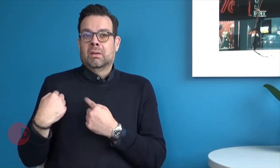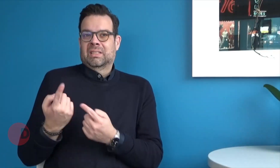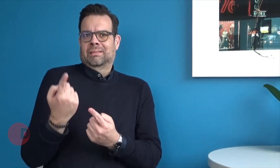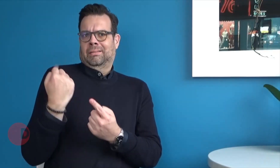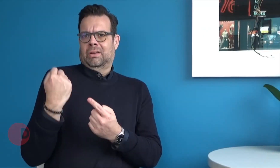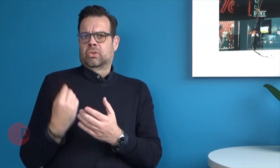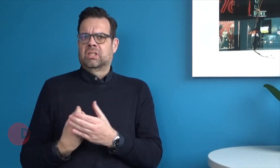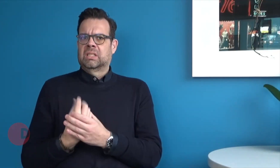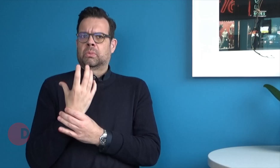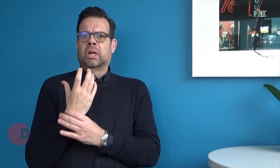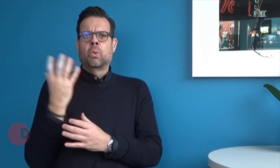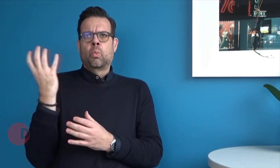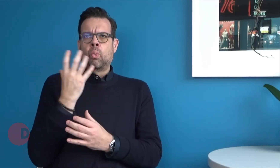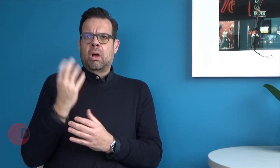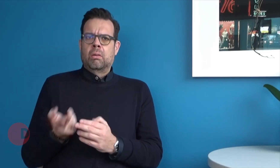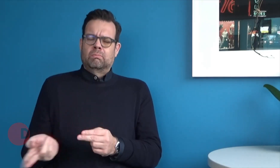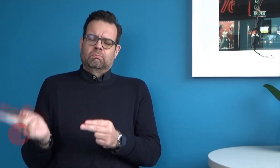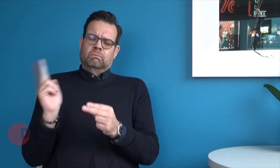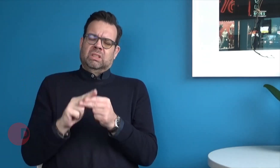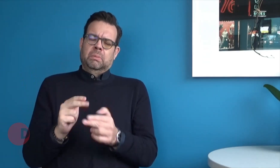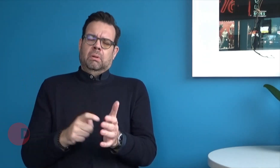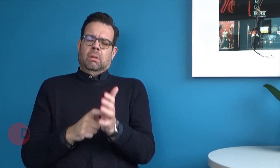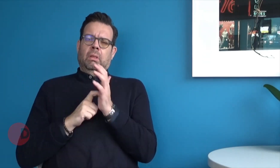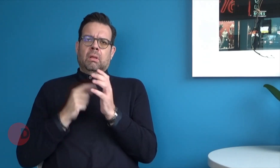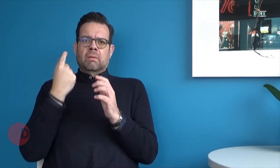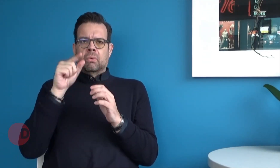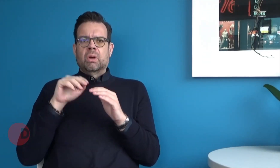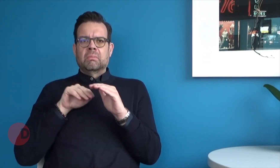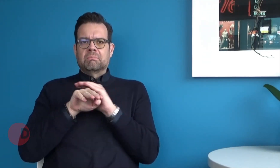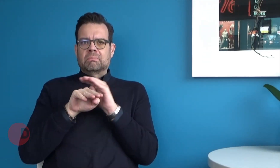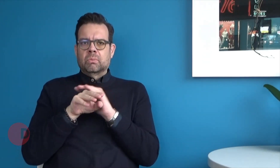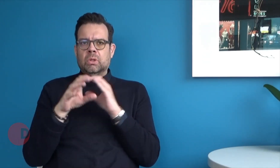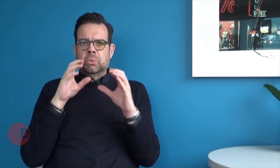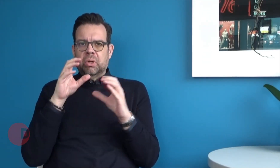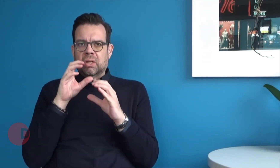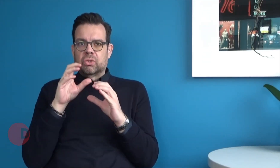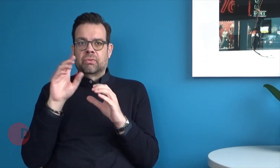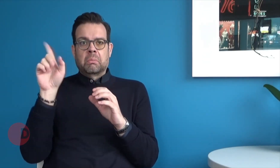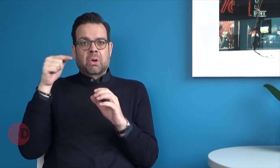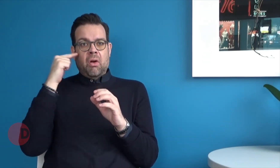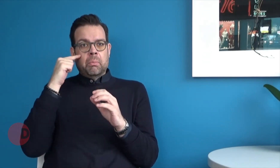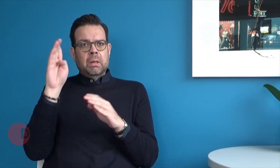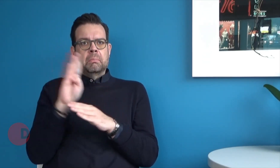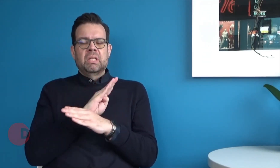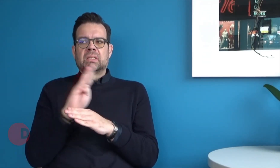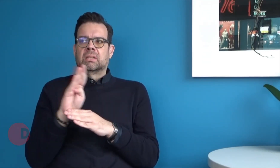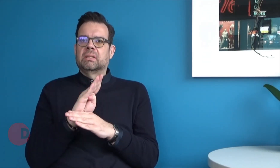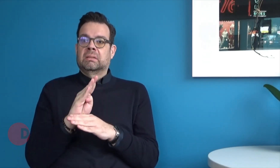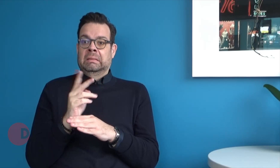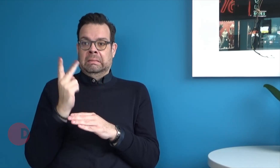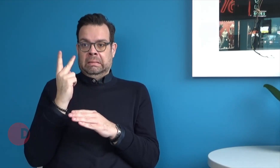[Christopher]: COVID 19 has increased the demand for accessible communication services,